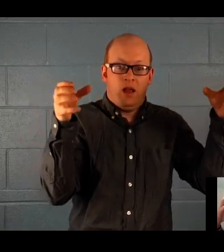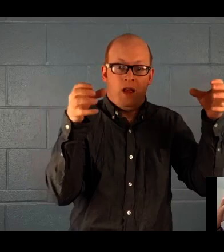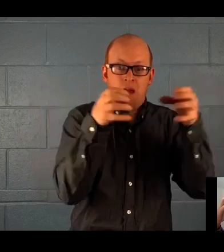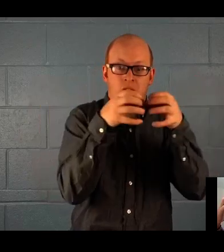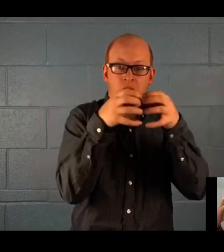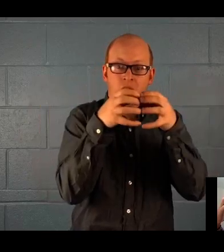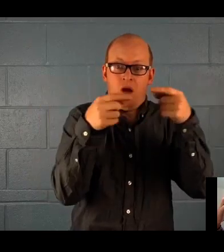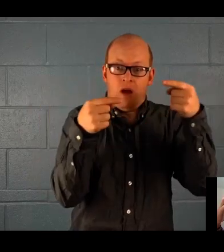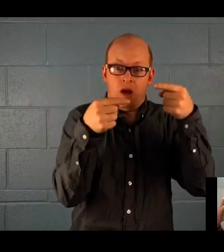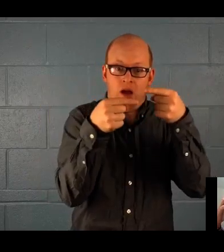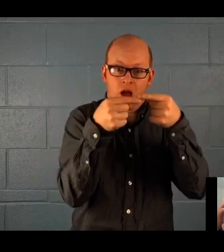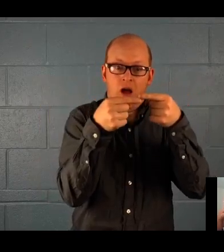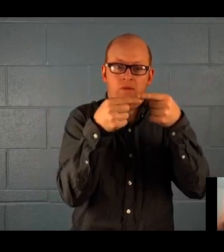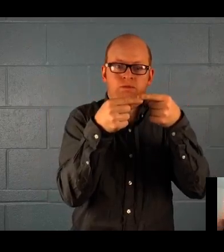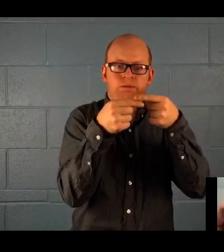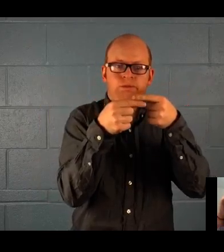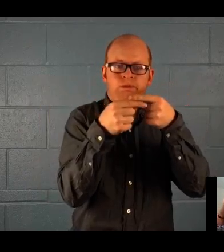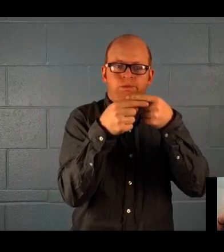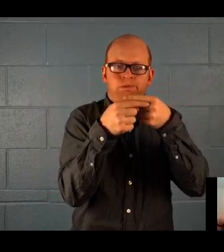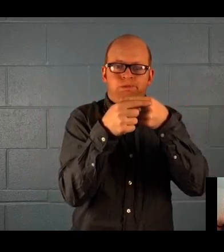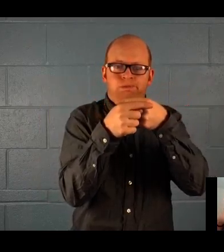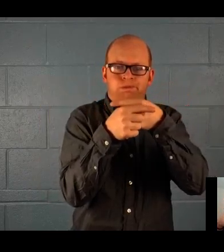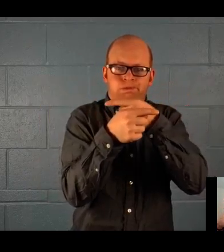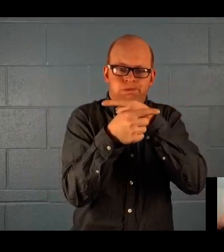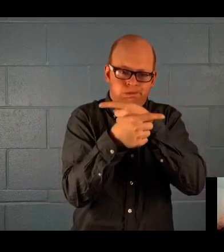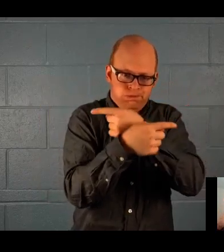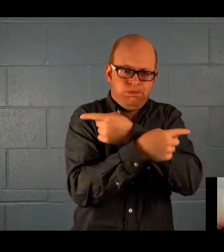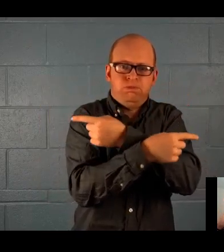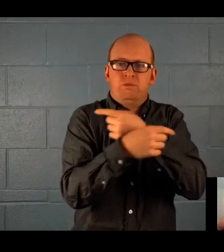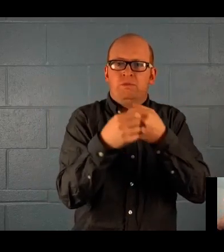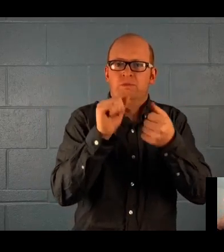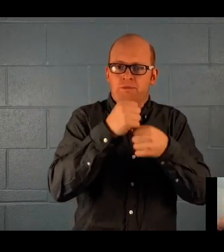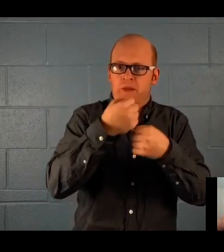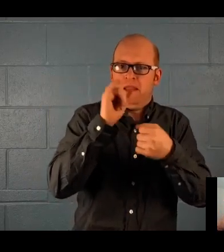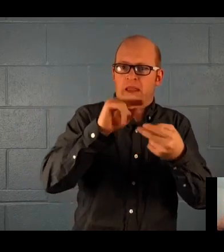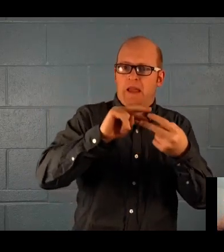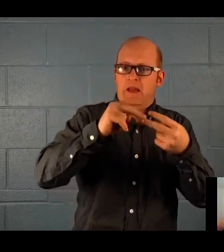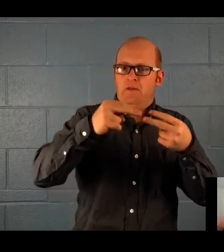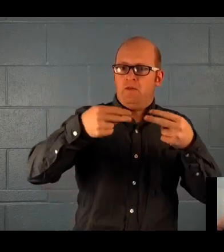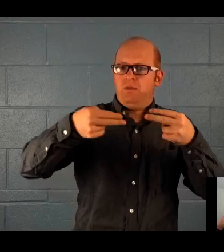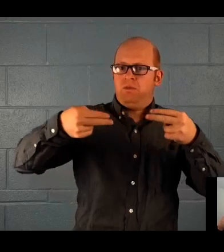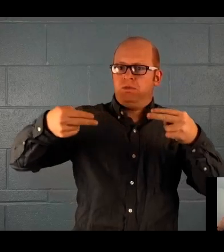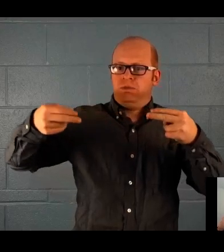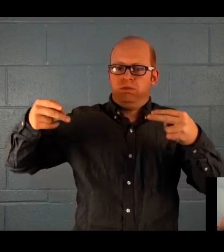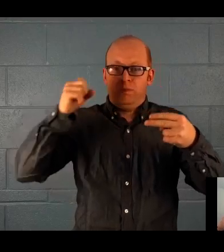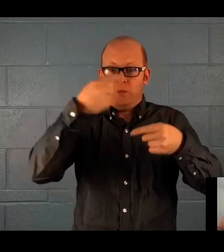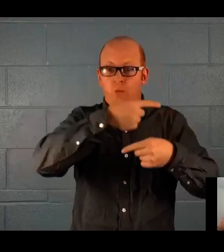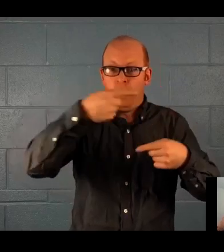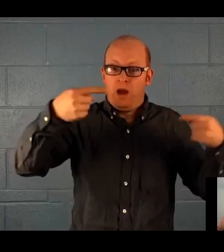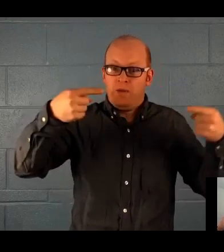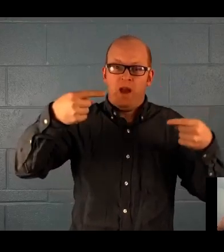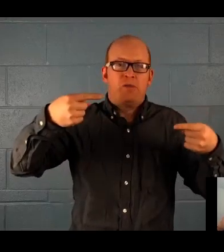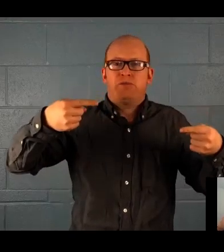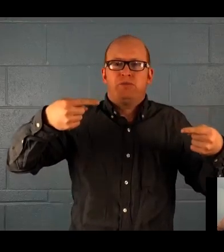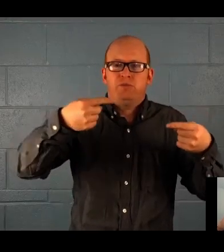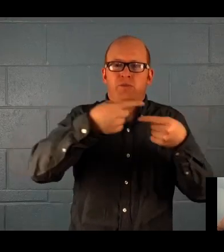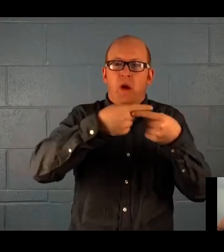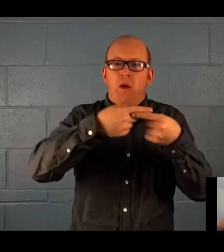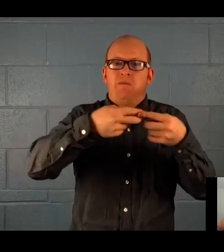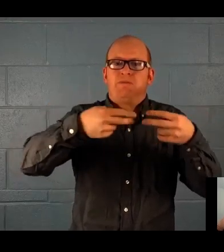can get sucked in. When those two strands of DNA find each other, after both of those vectors have been put inside a cell,